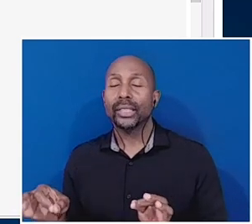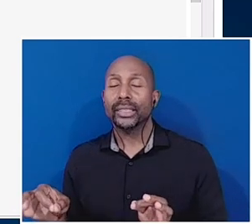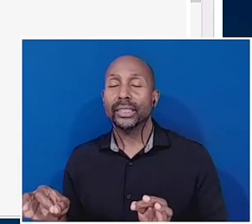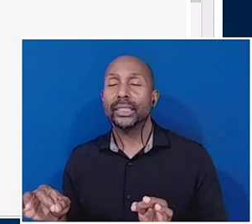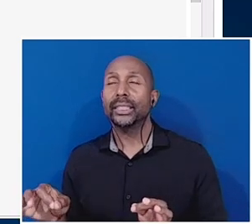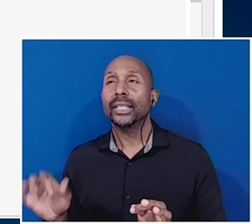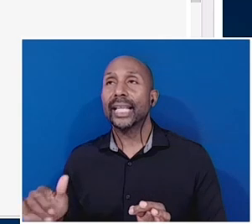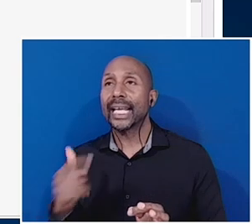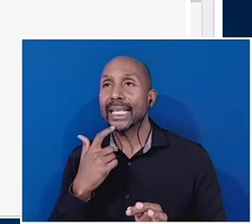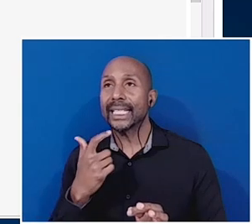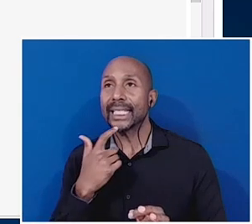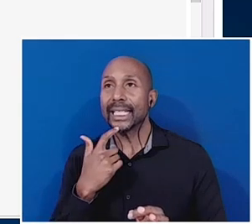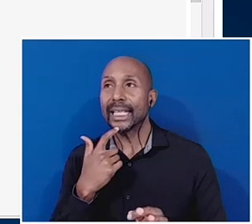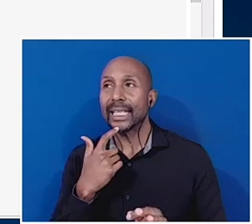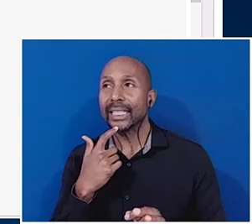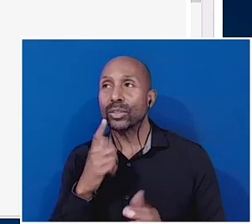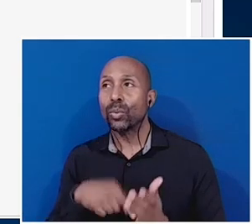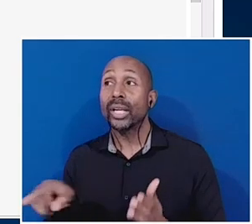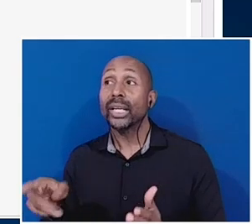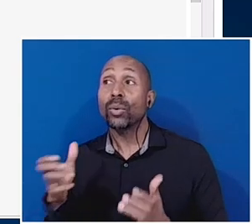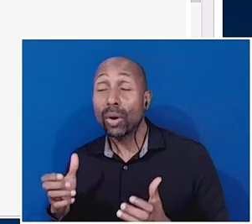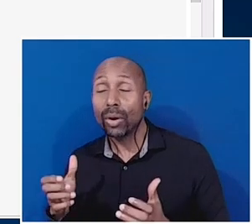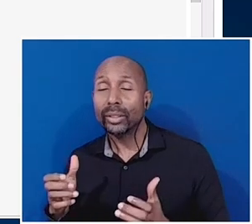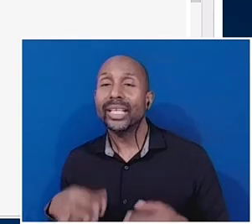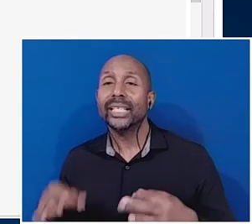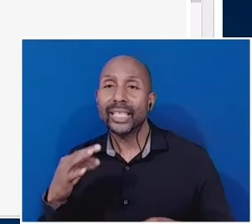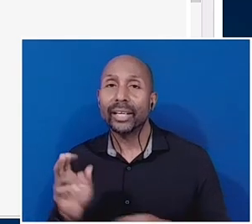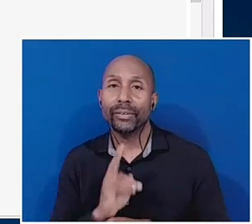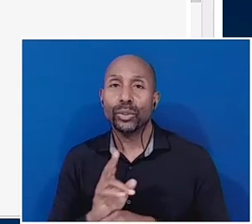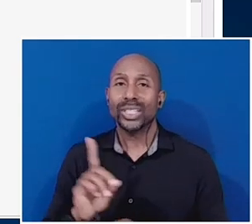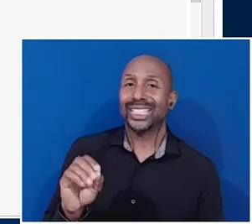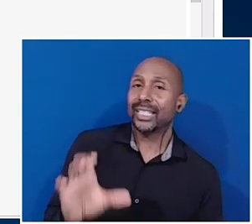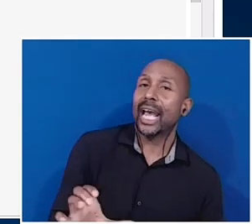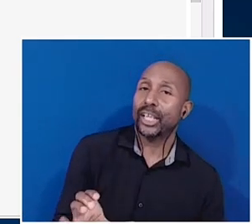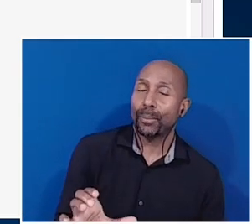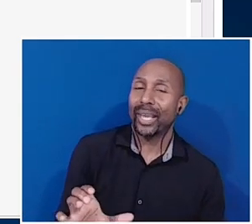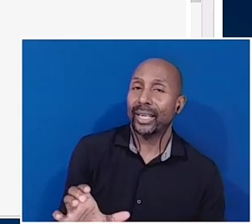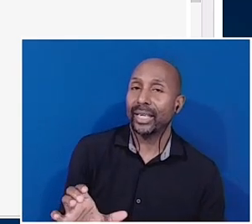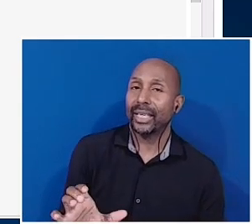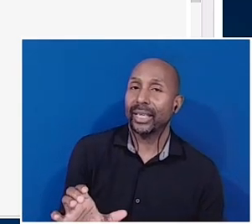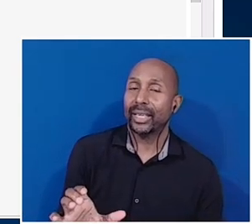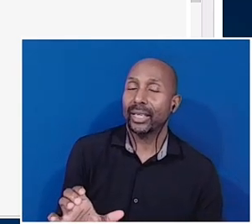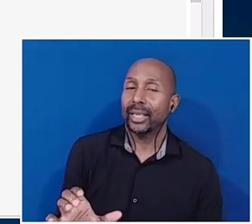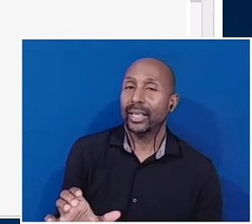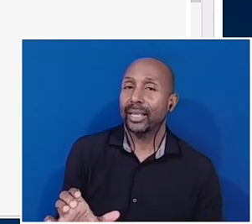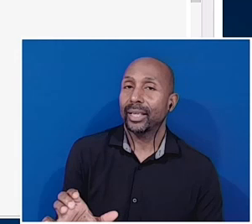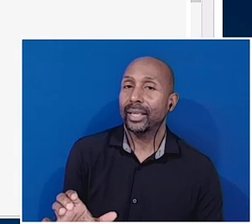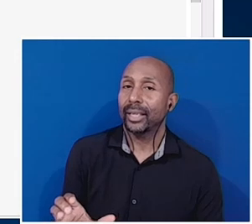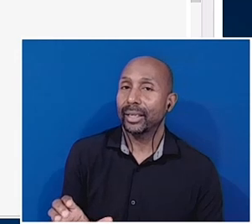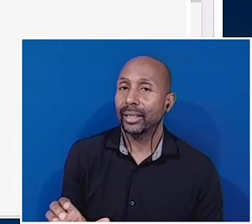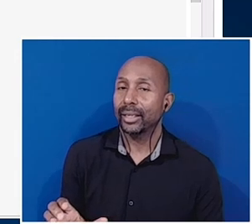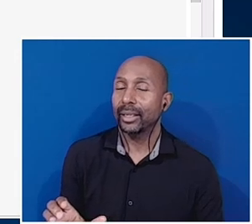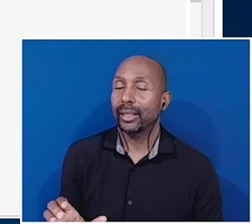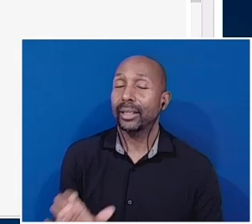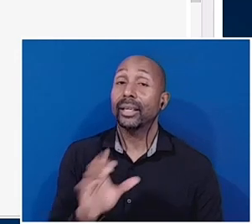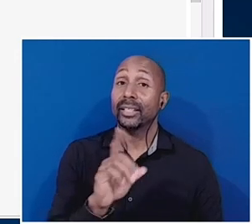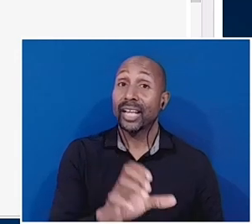it's looking for rather than the document that it is asking for, which would require some agencies to change practice that the